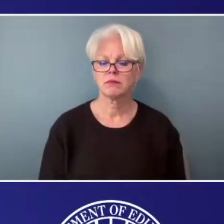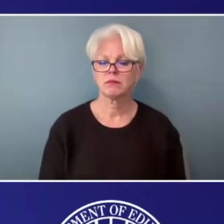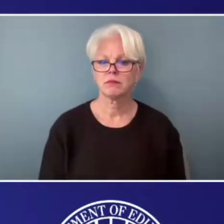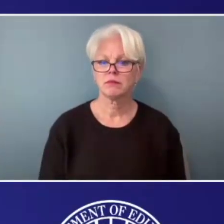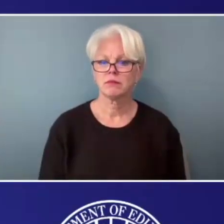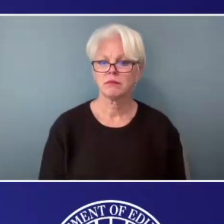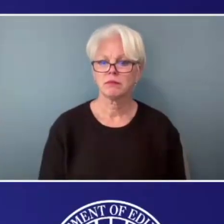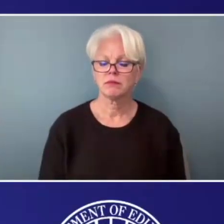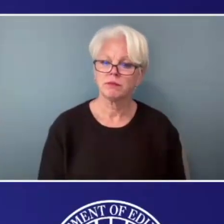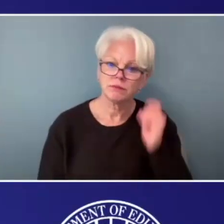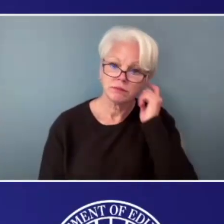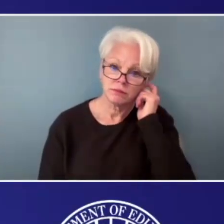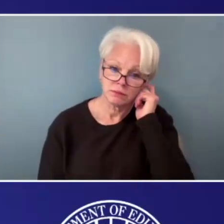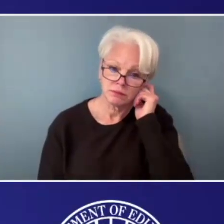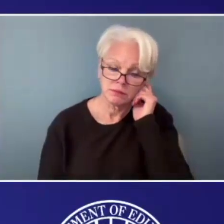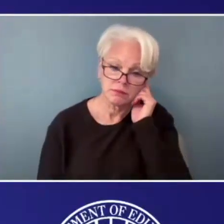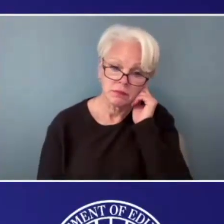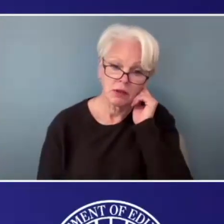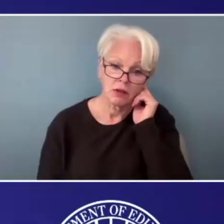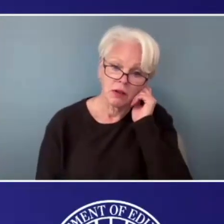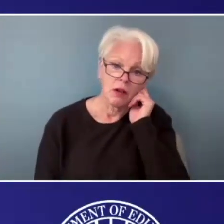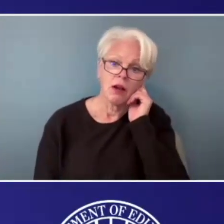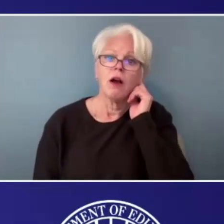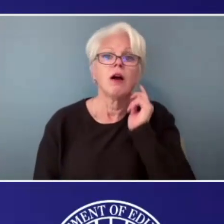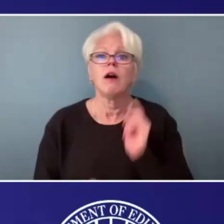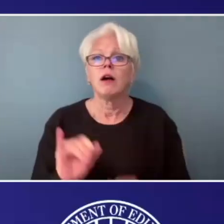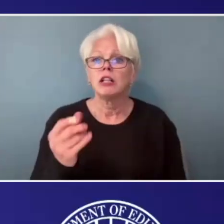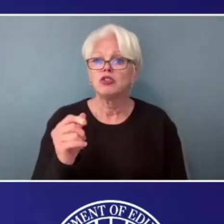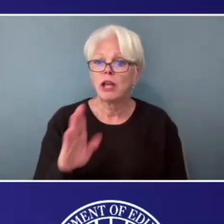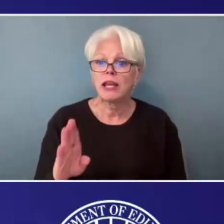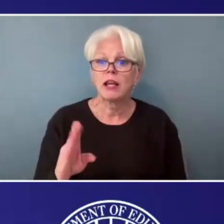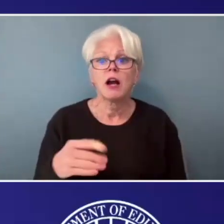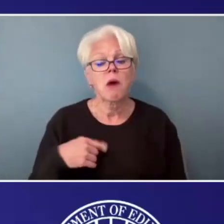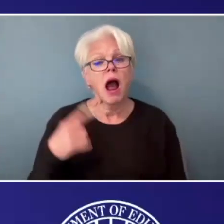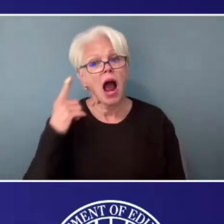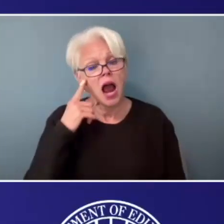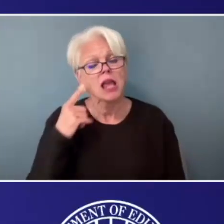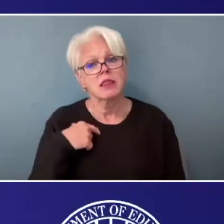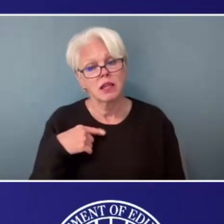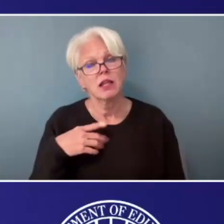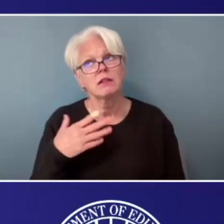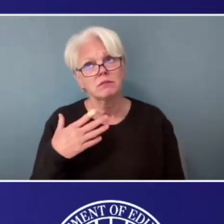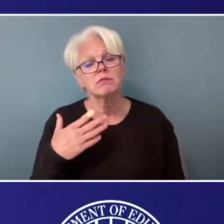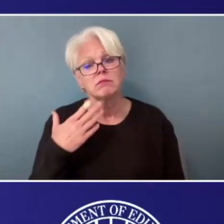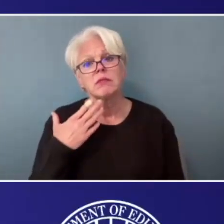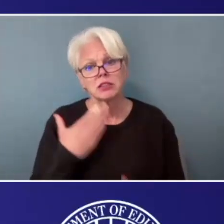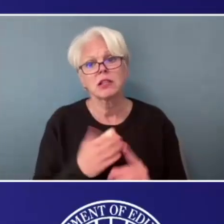Jacob? Yeah, I think it's a salient point. But I think, as you pointed out,